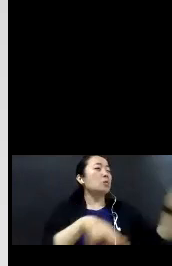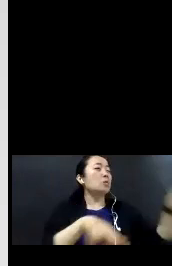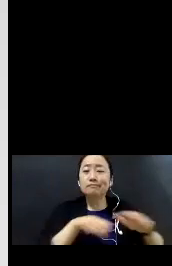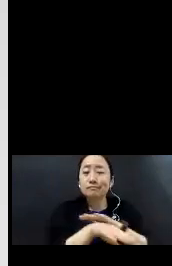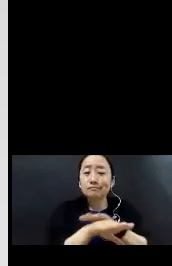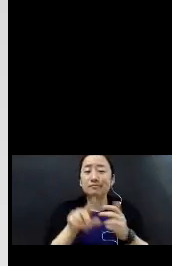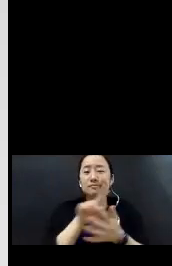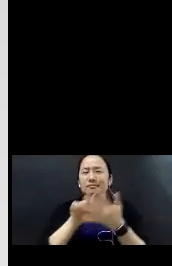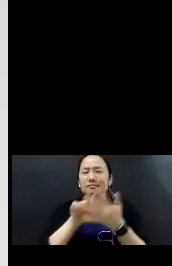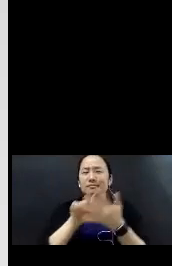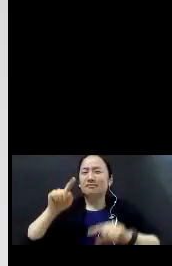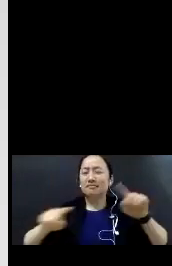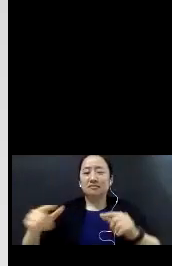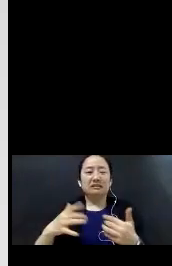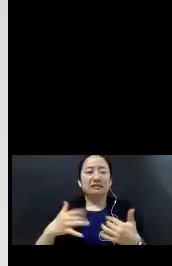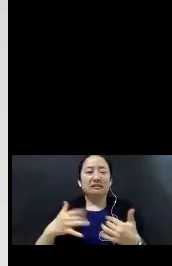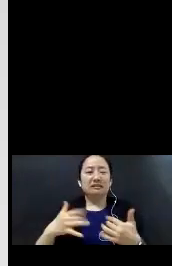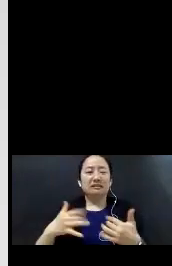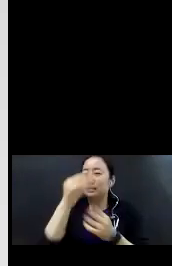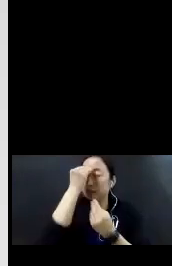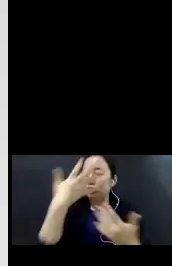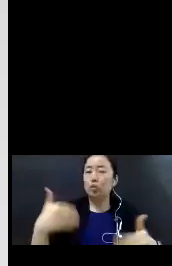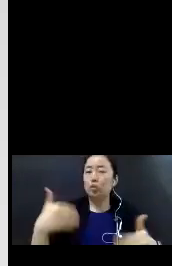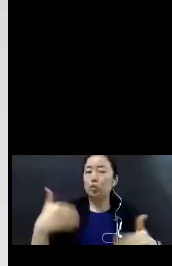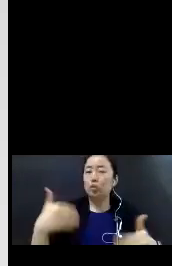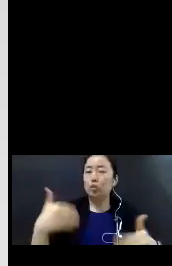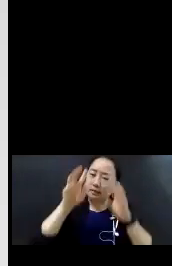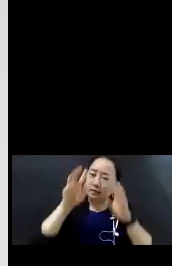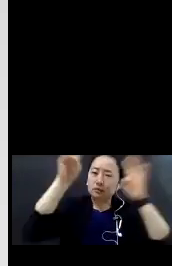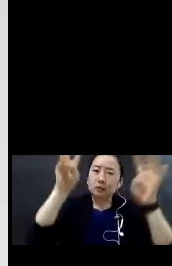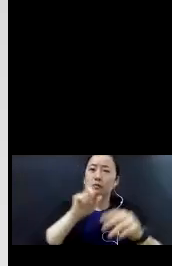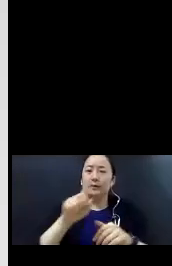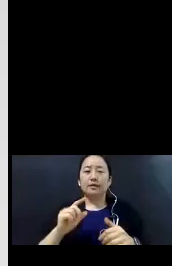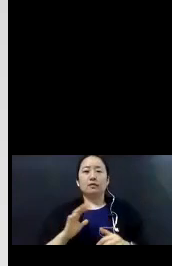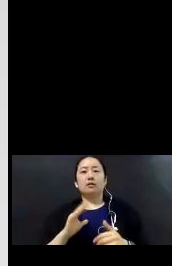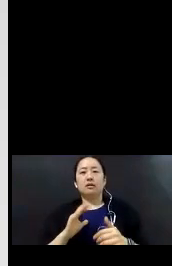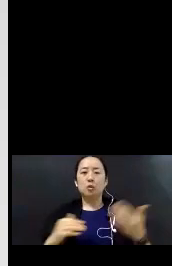INNOVATIVE AND UNIQUE WAY TO REACH A WIDER